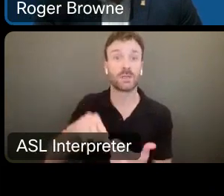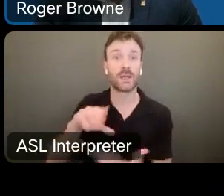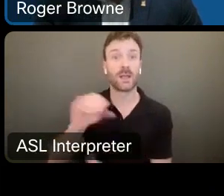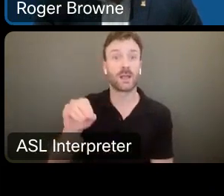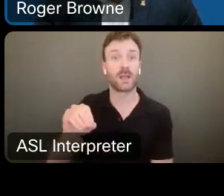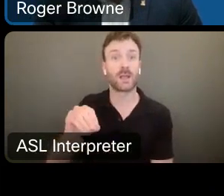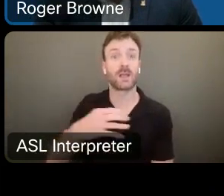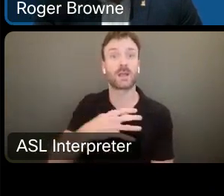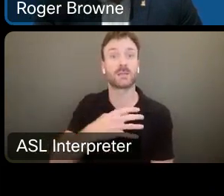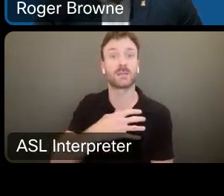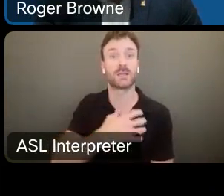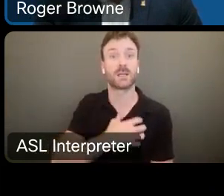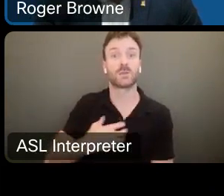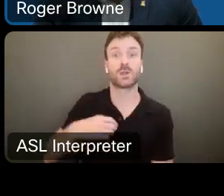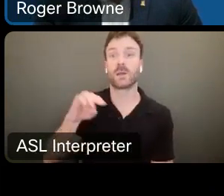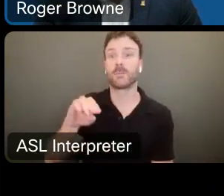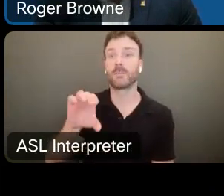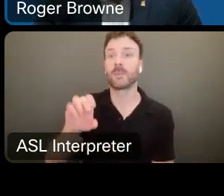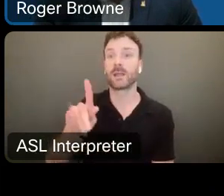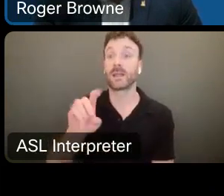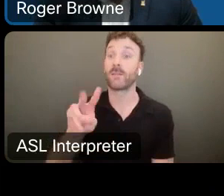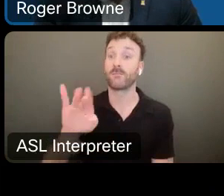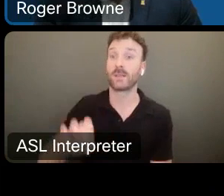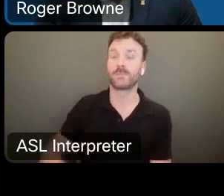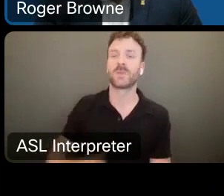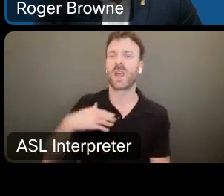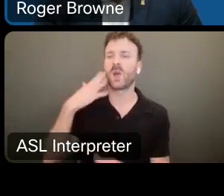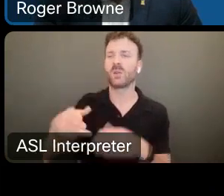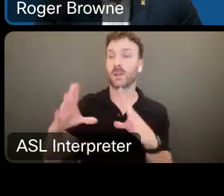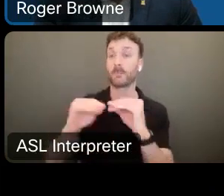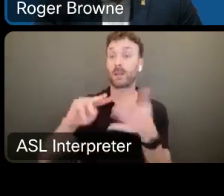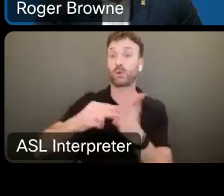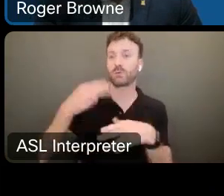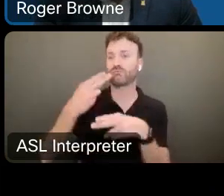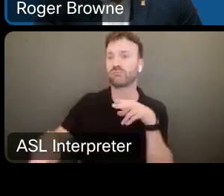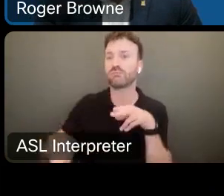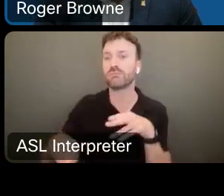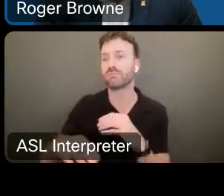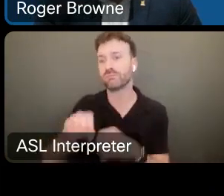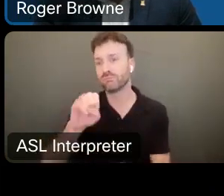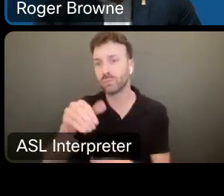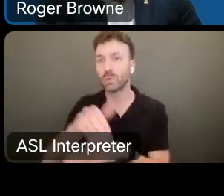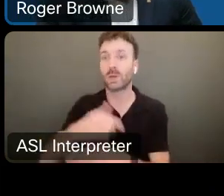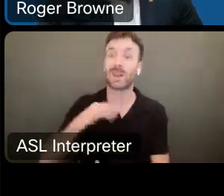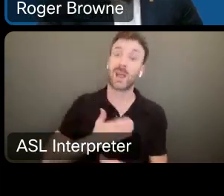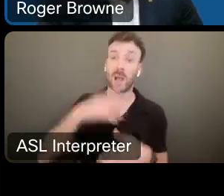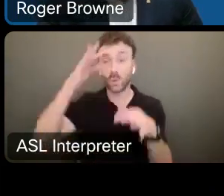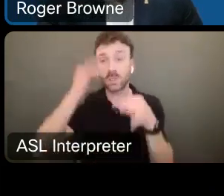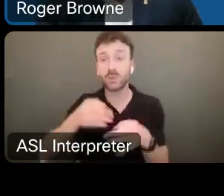From there, I'm going to be providing a brief summary of the meeting purpose tonight. I'll be going through our decision and reporting history.